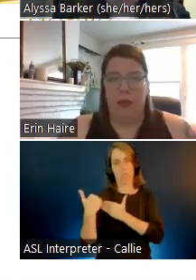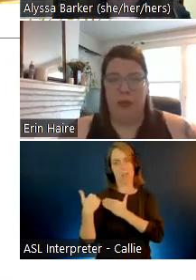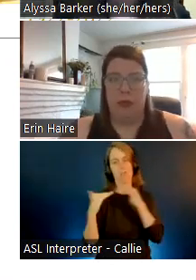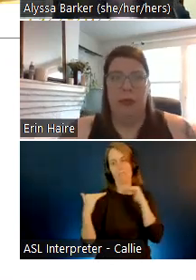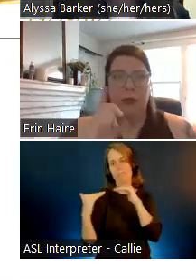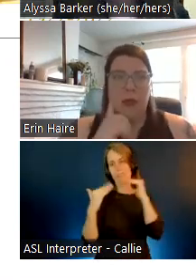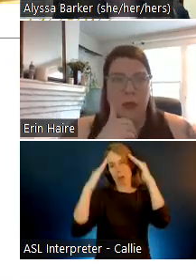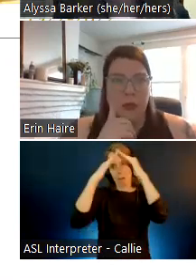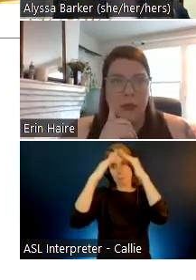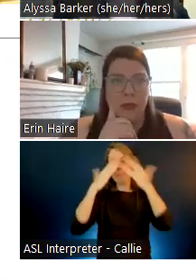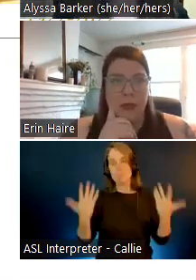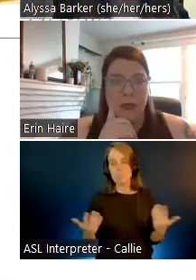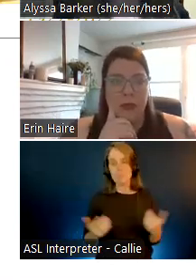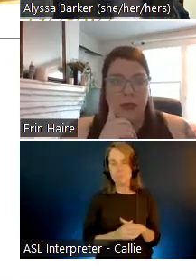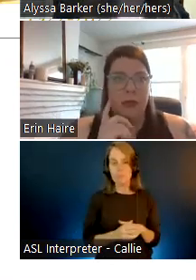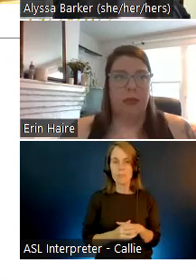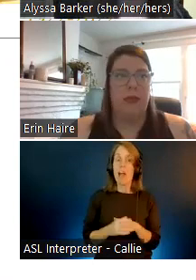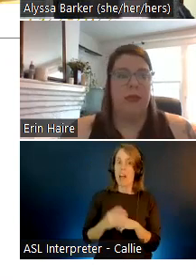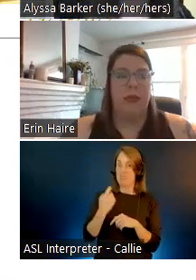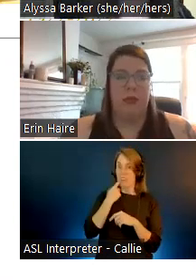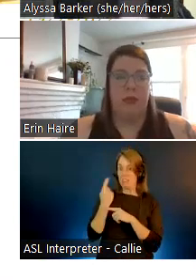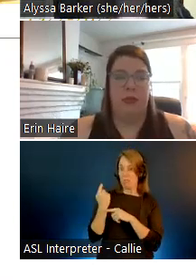HUD and the Department of Justice settled with the town of Irmo here in South Carolina